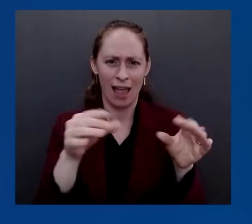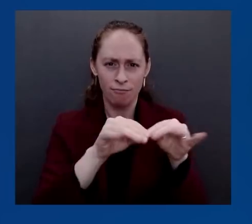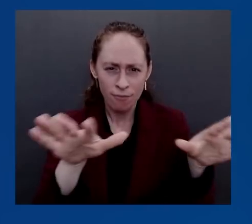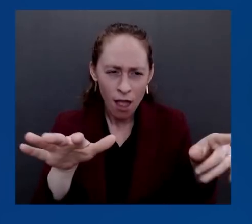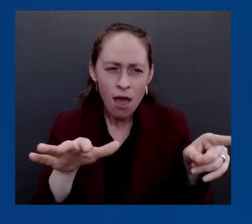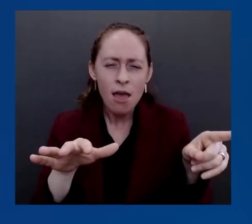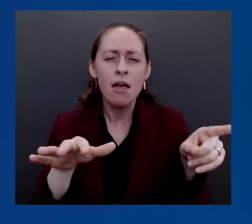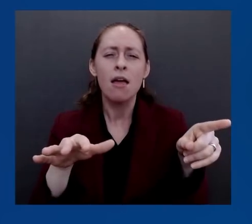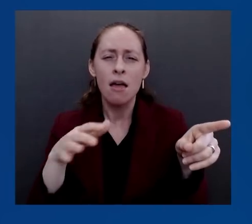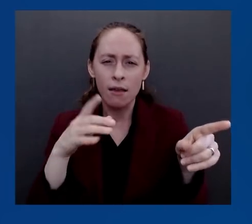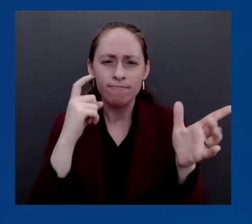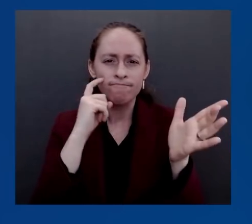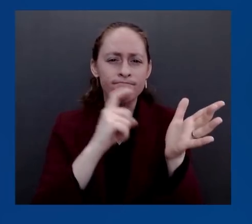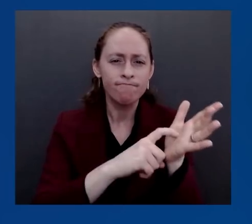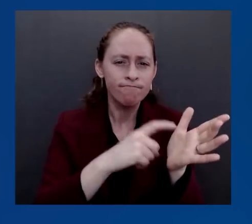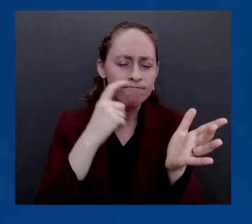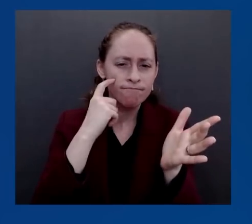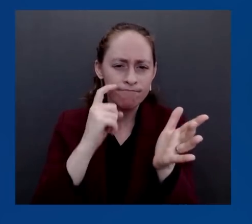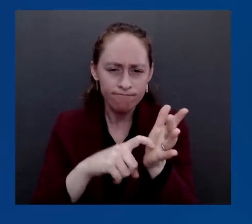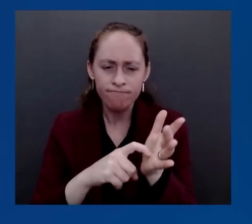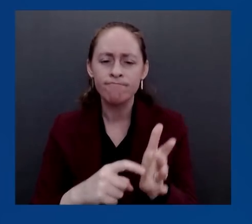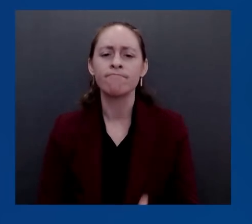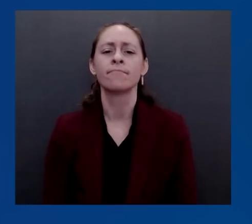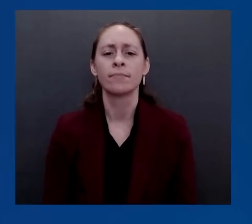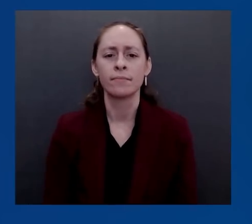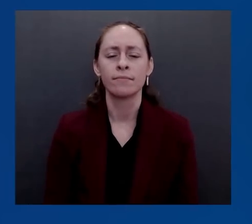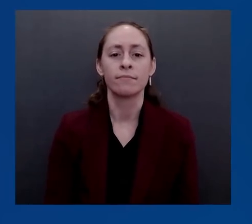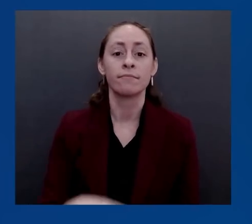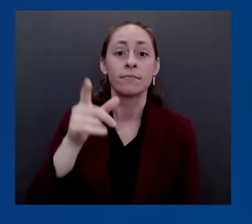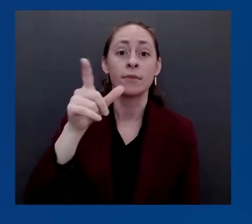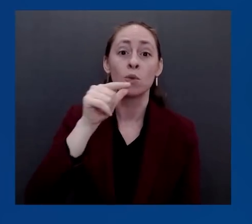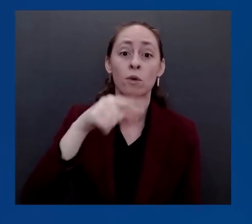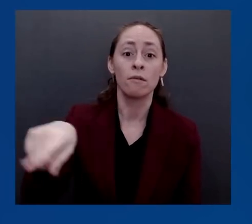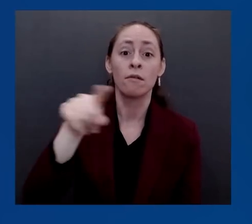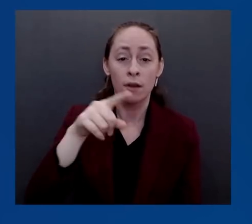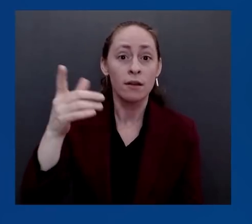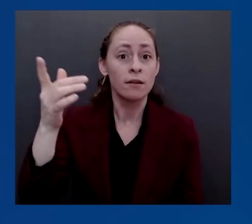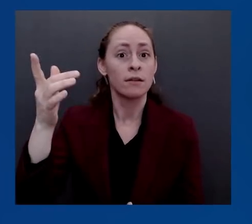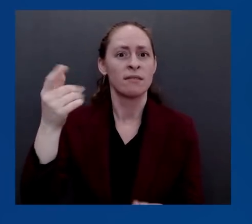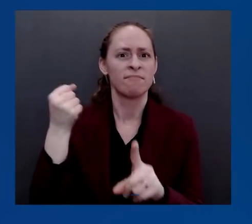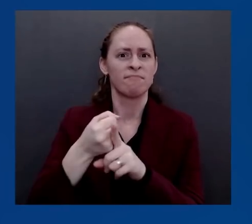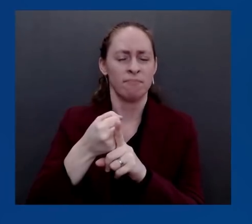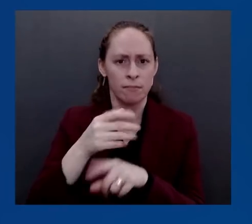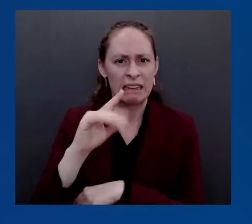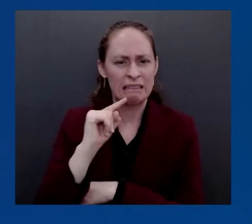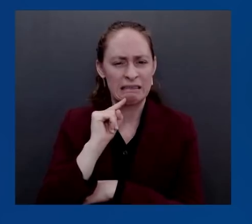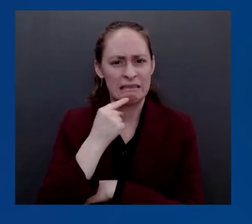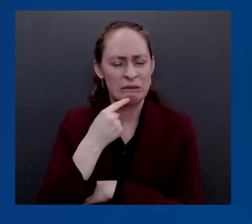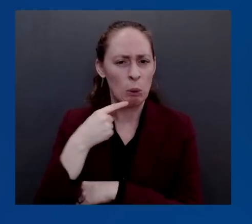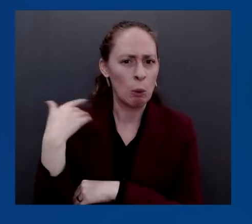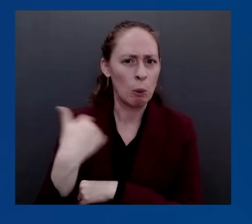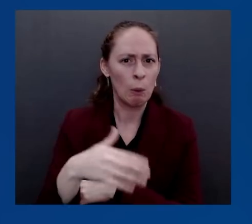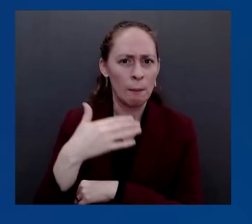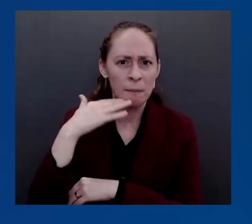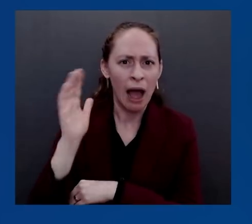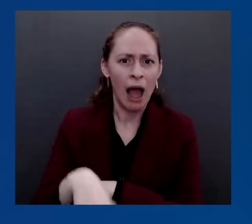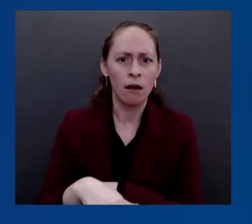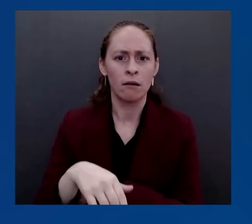We must consider hospital capacity as an additional important barometer. Our hospitals need to be able to take care of people